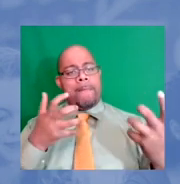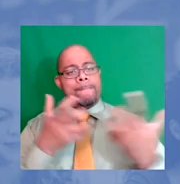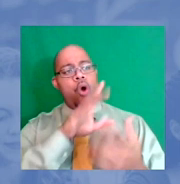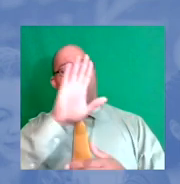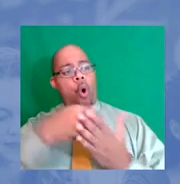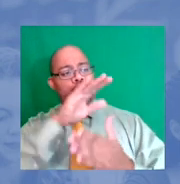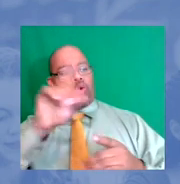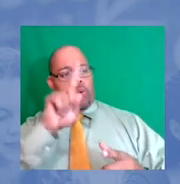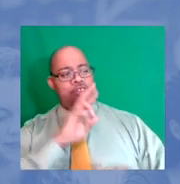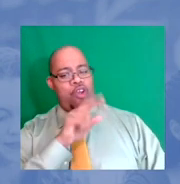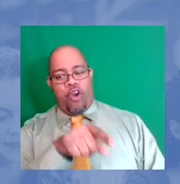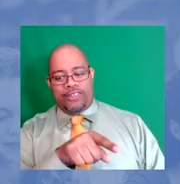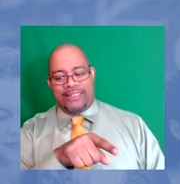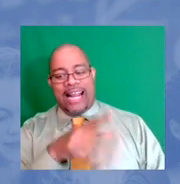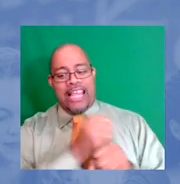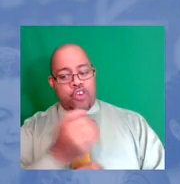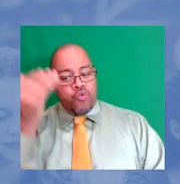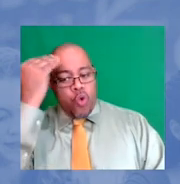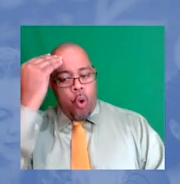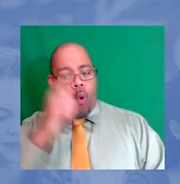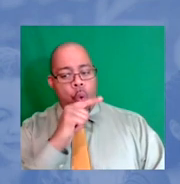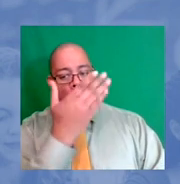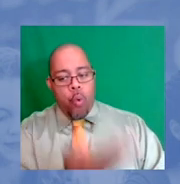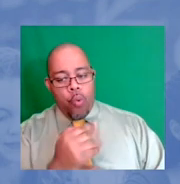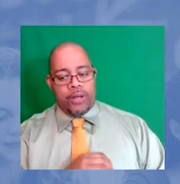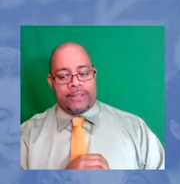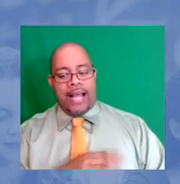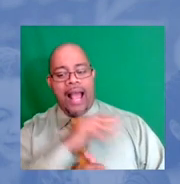GET TO KNOW WHO THEY ARE. AND THEN ACCELERATE ALL OF THEM TOWARDS THEIR